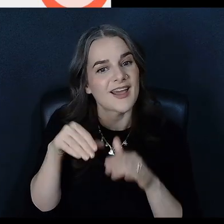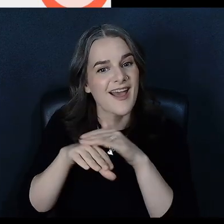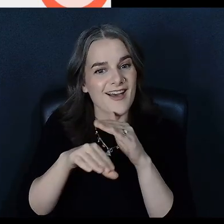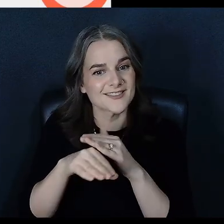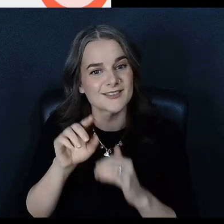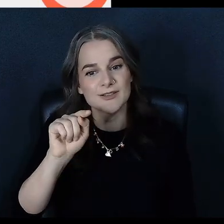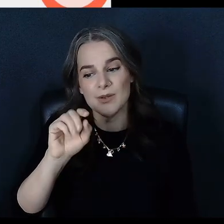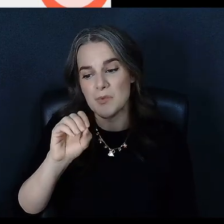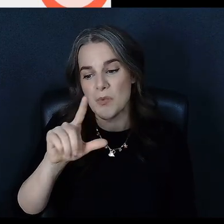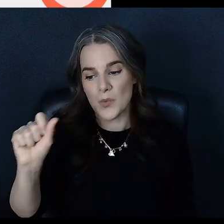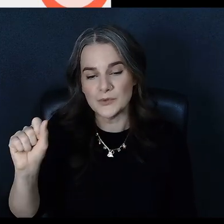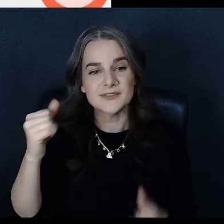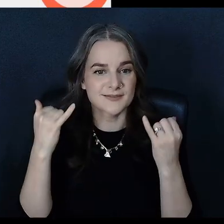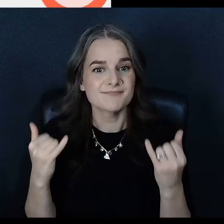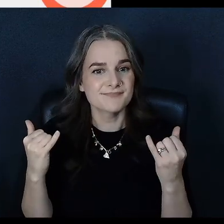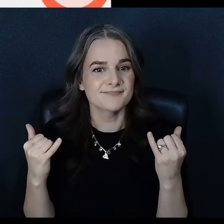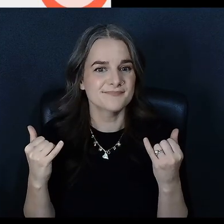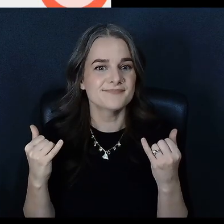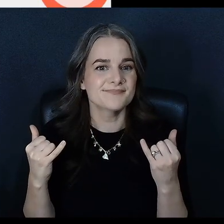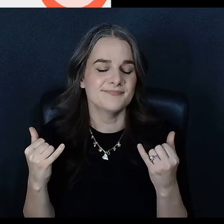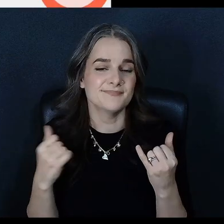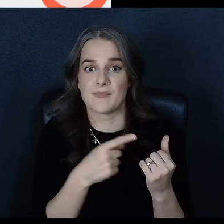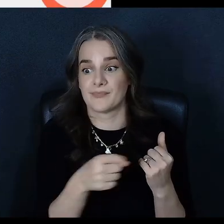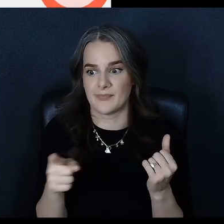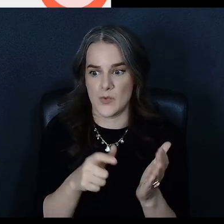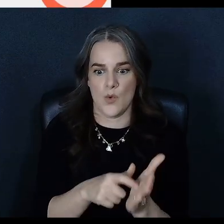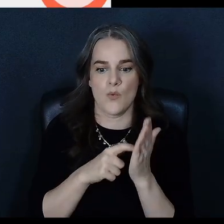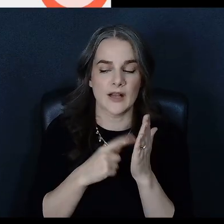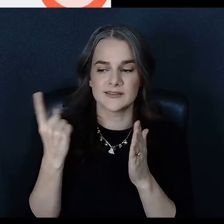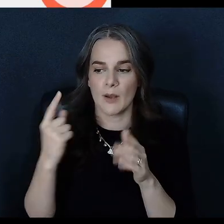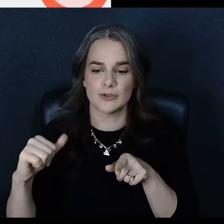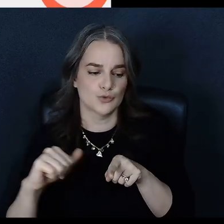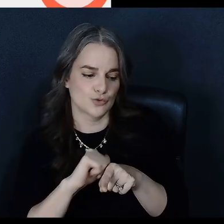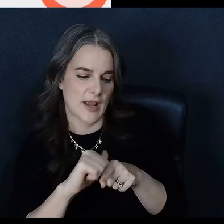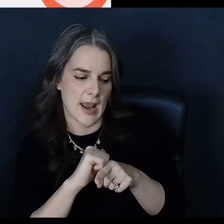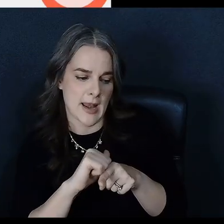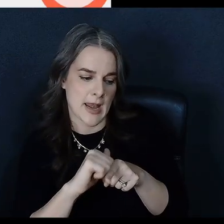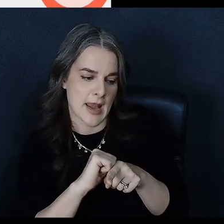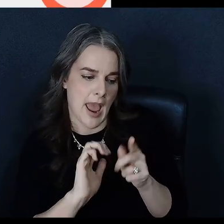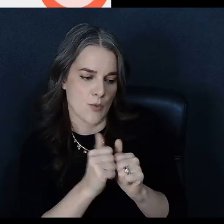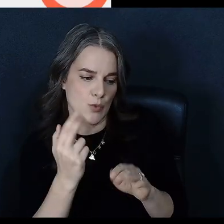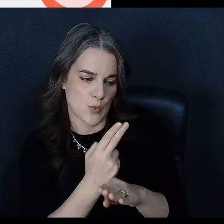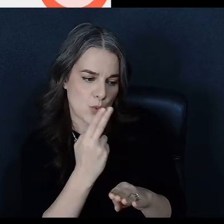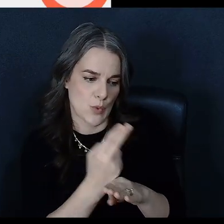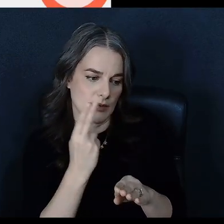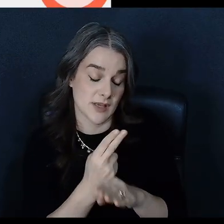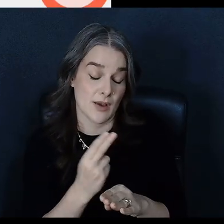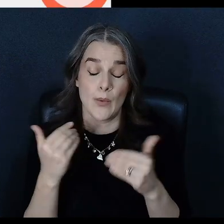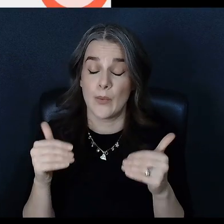now that require training. They are much harder to use than you think they're going to be.